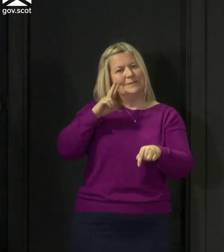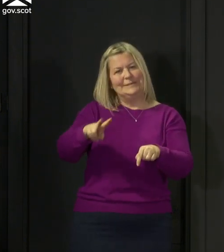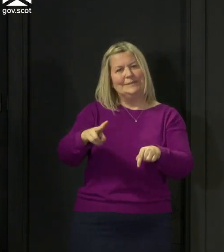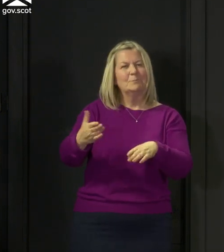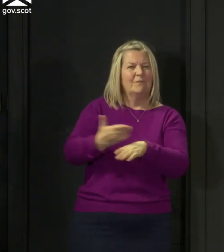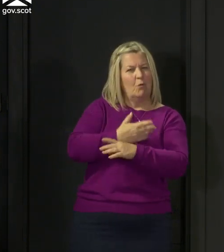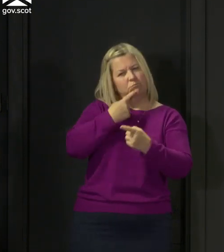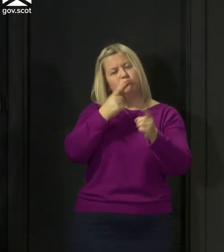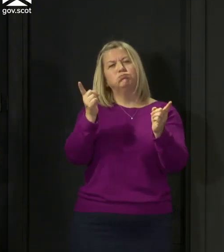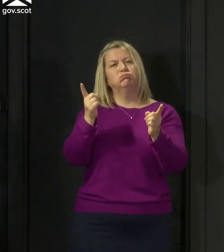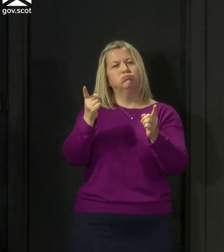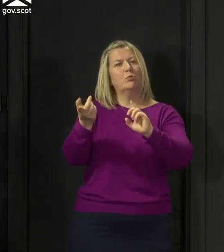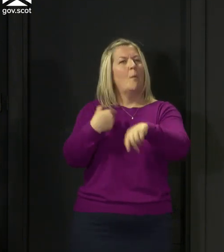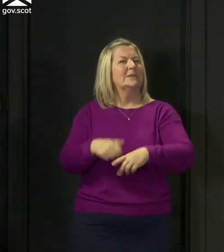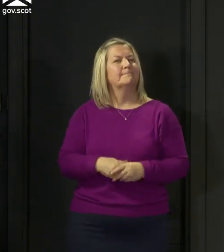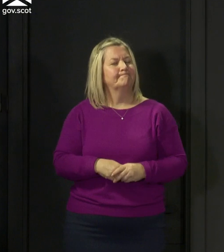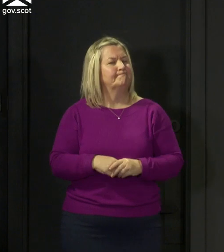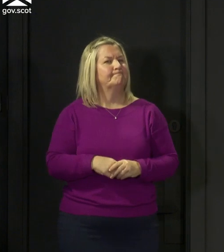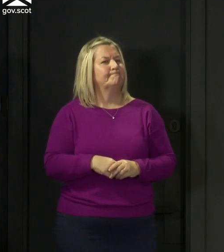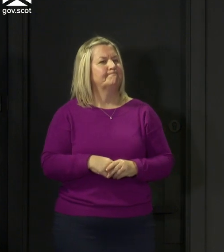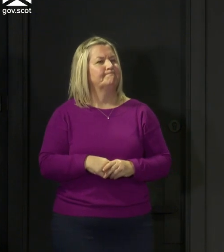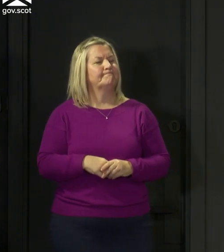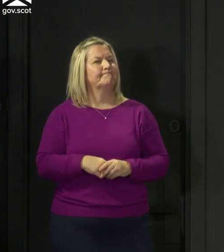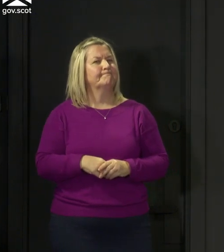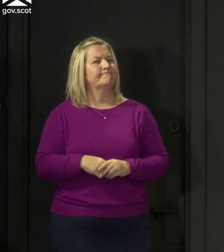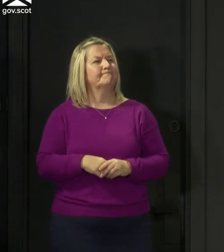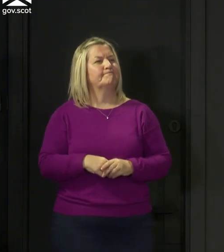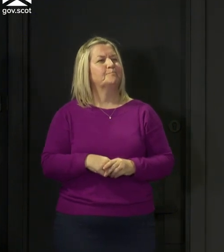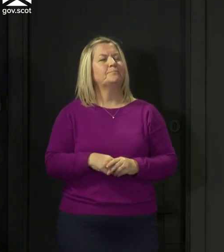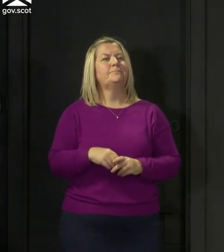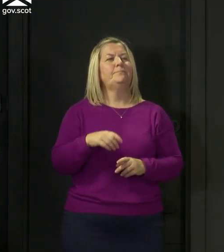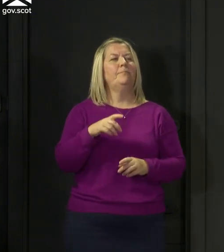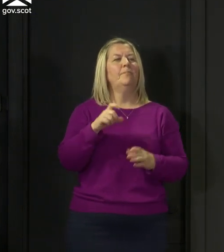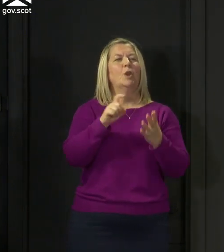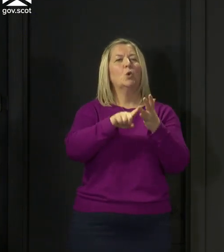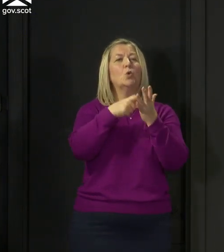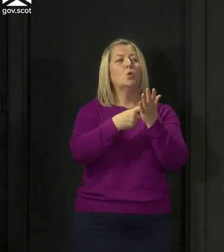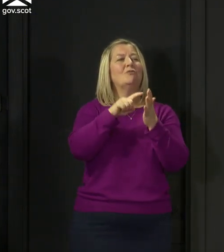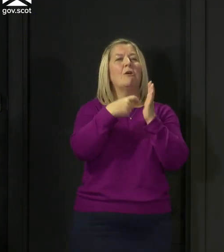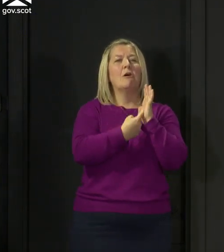will operate for everybody else. Derek Heeley from the Courier is the final question.